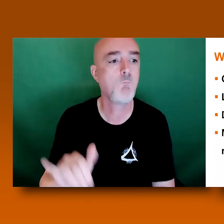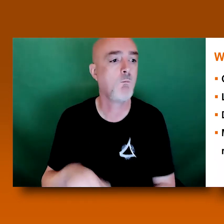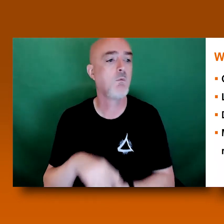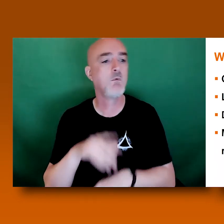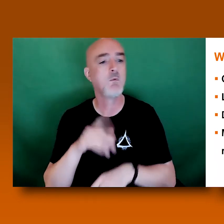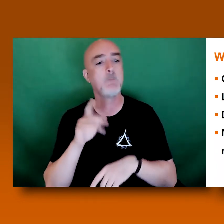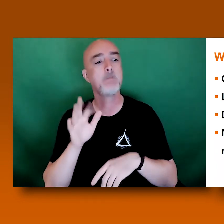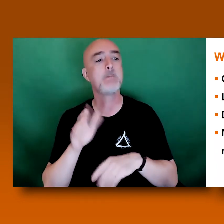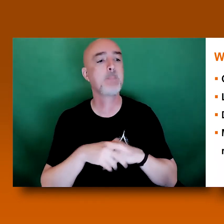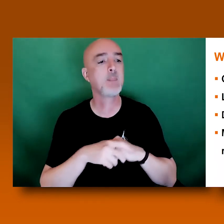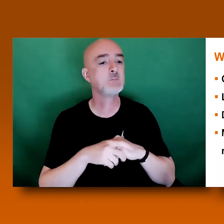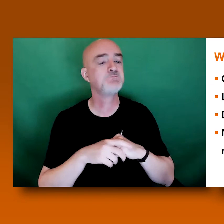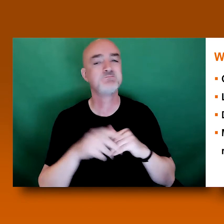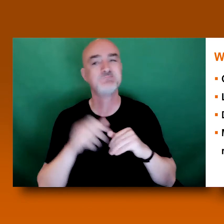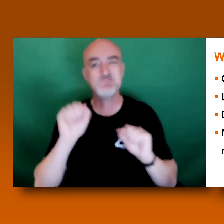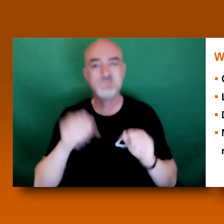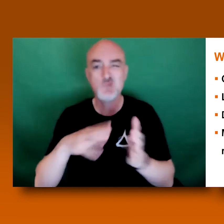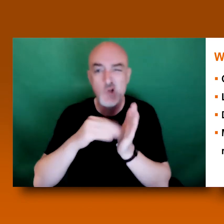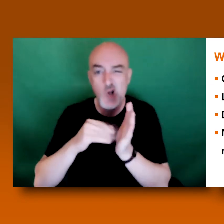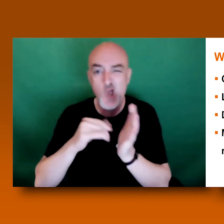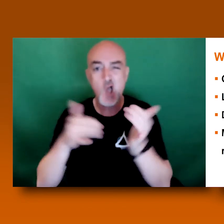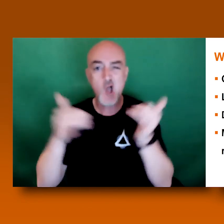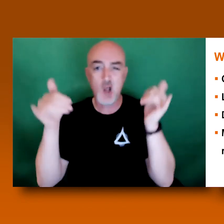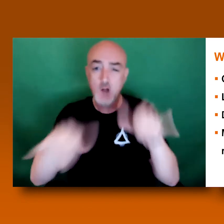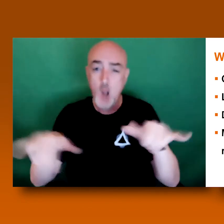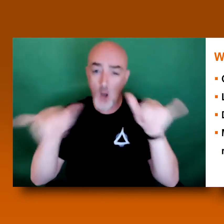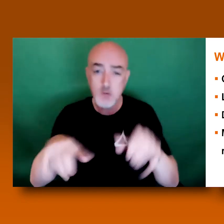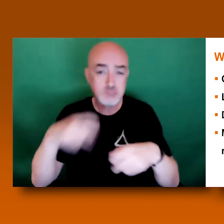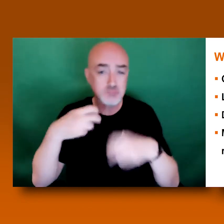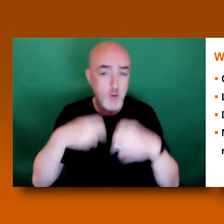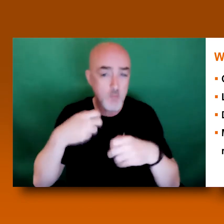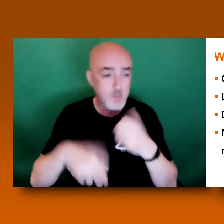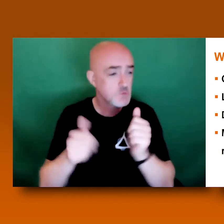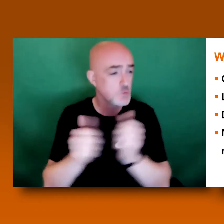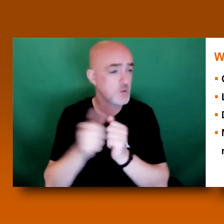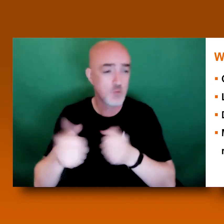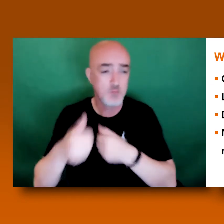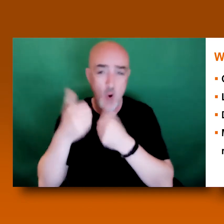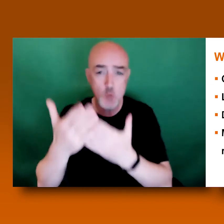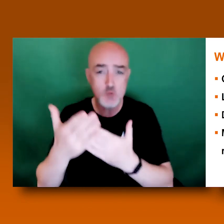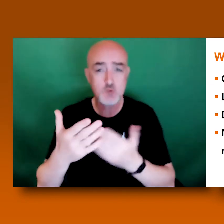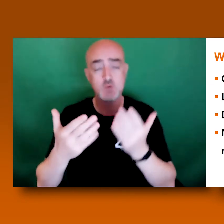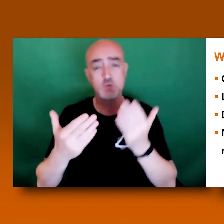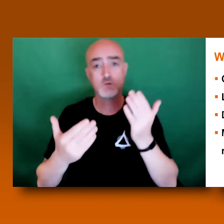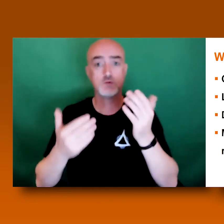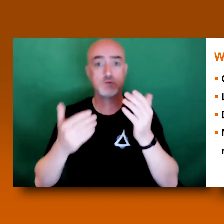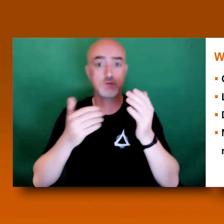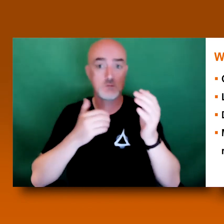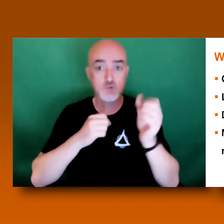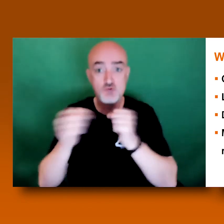that then you can take on and incorporate yourself. We learn about common problems with the proposals.